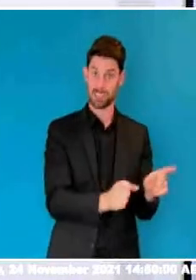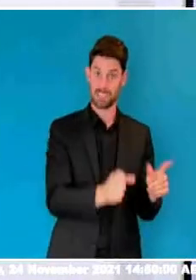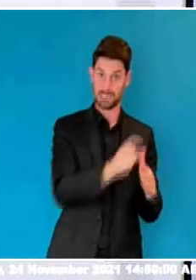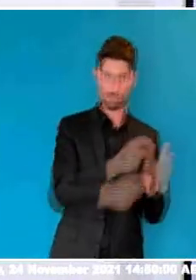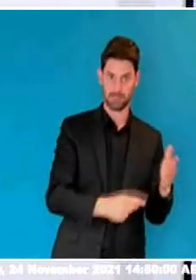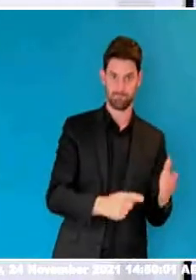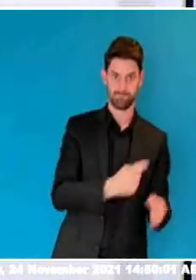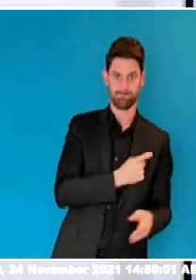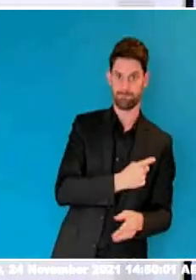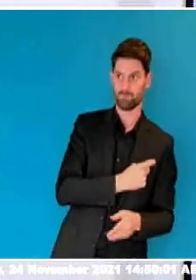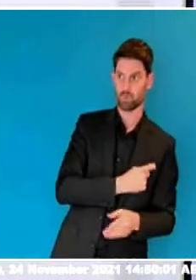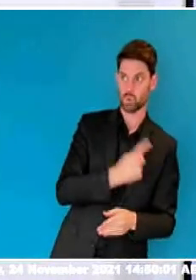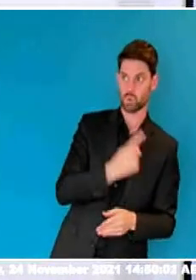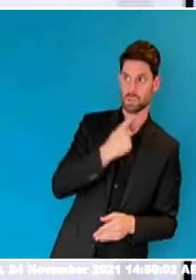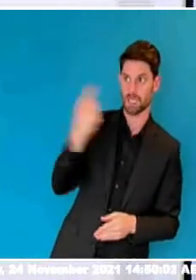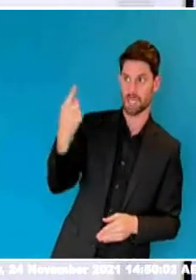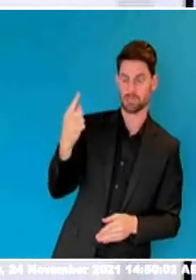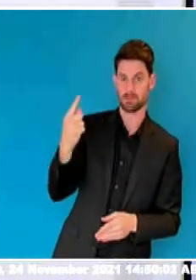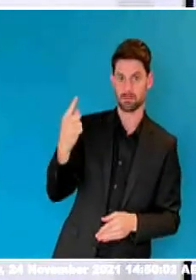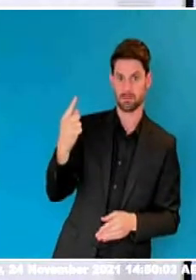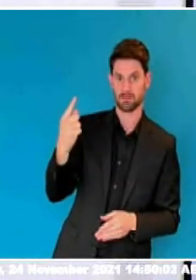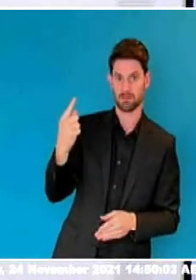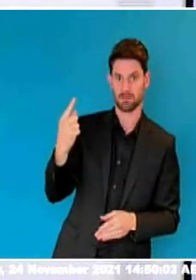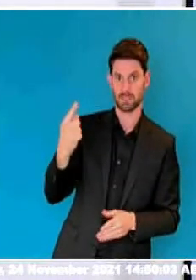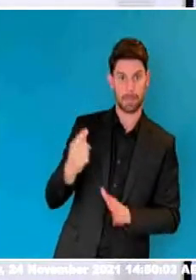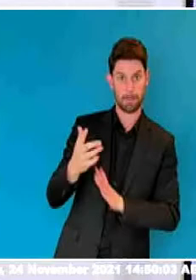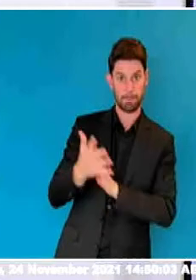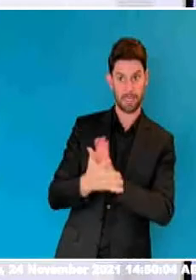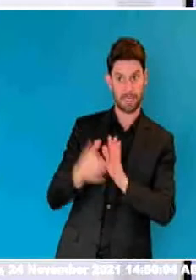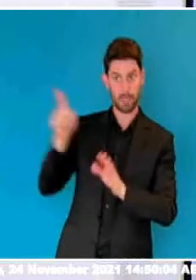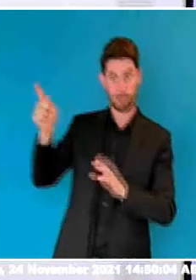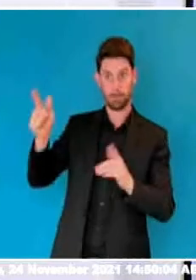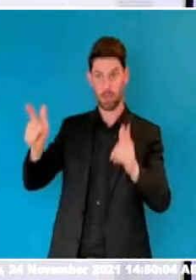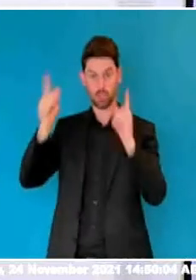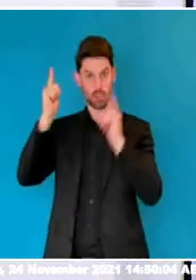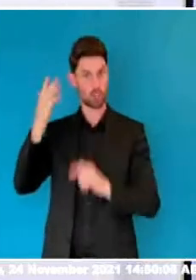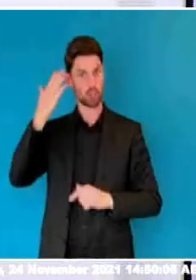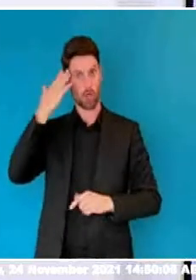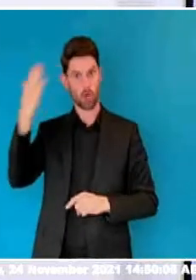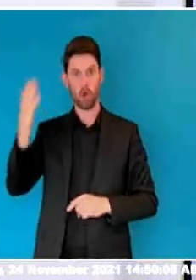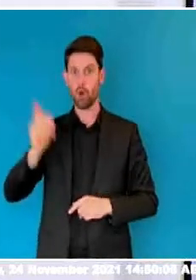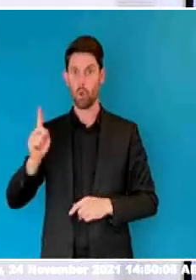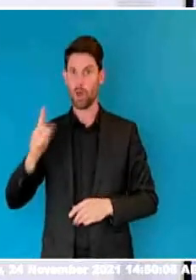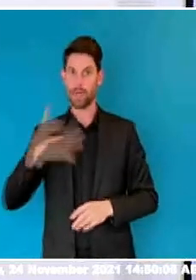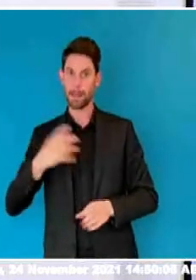a bearing on accessing adjustments that would minimise the risk of injury, but also